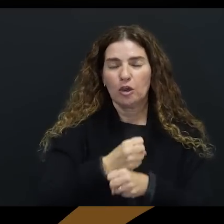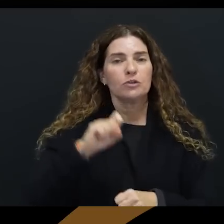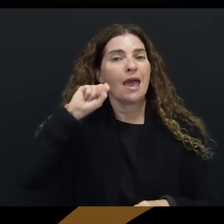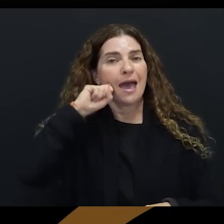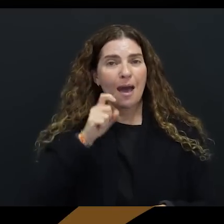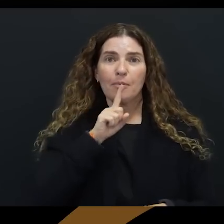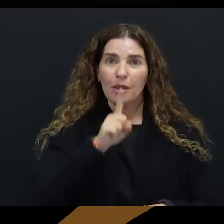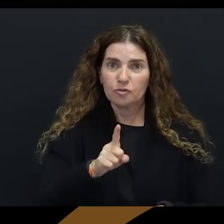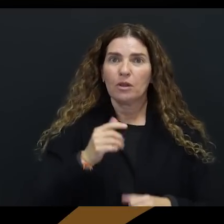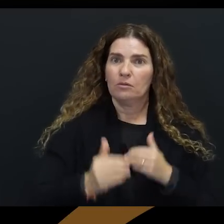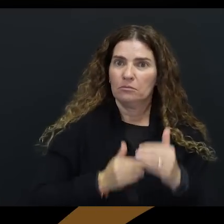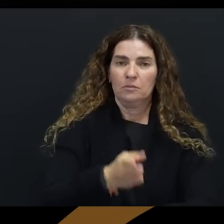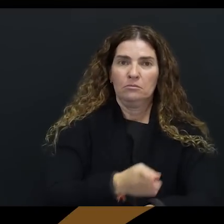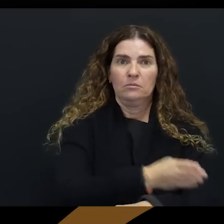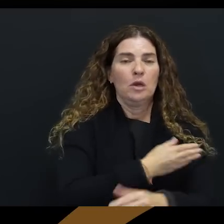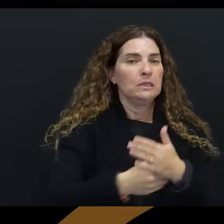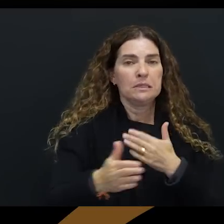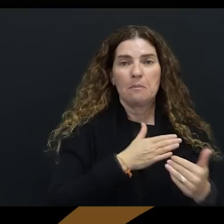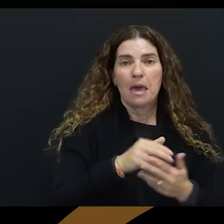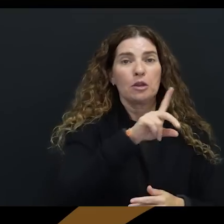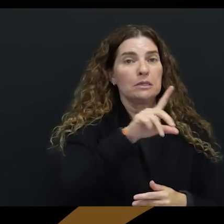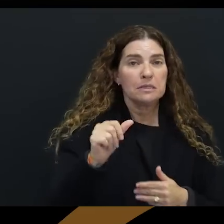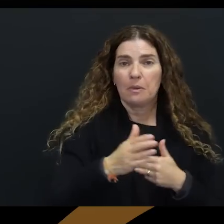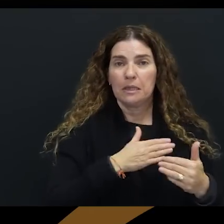regardless of ability, can engage with their products and services.